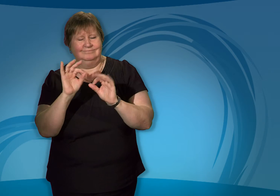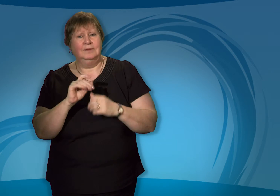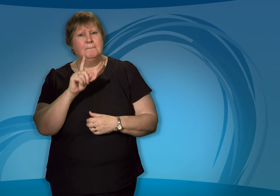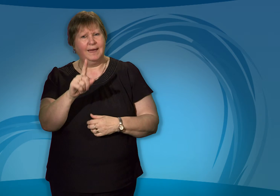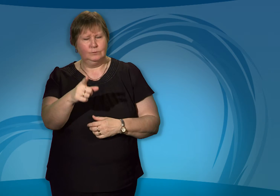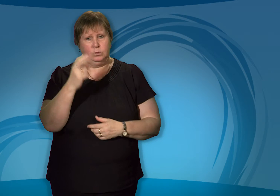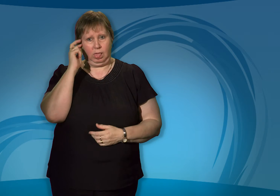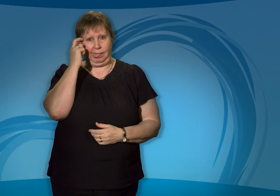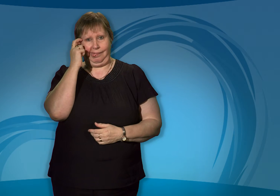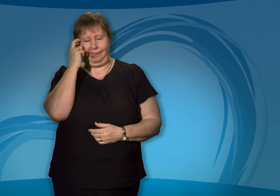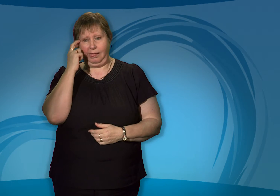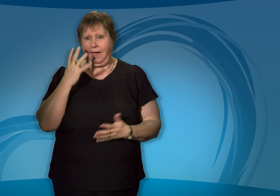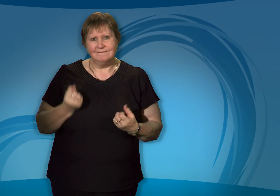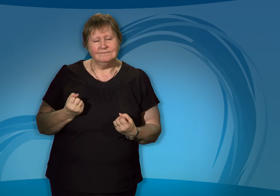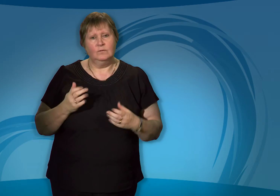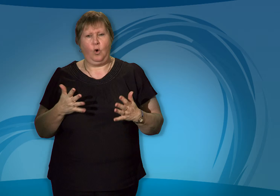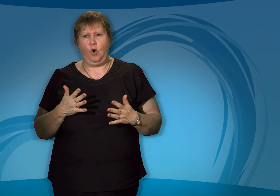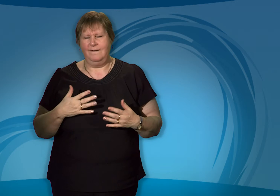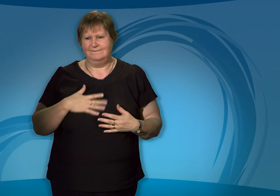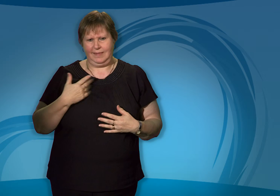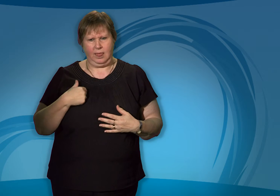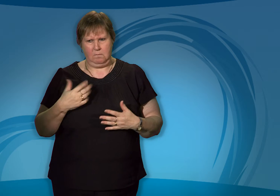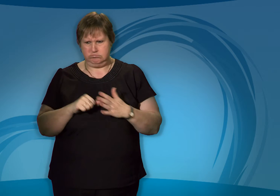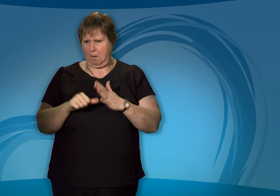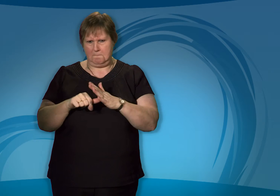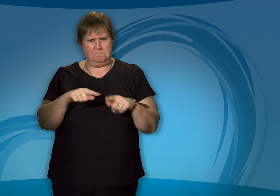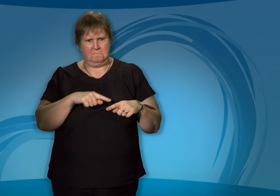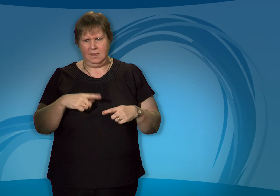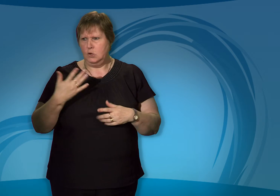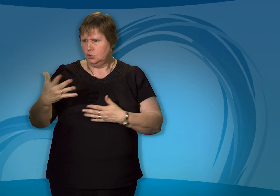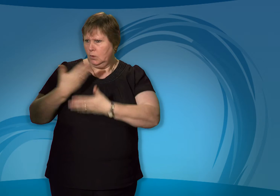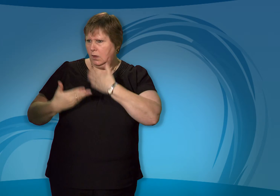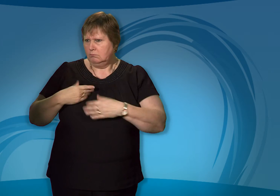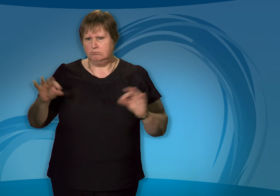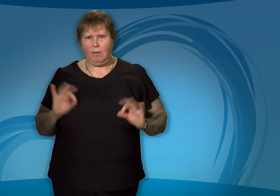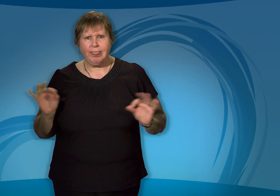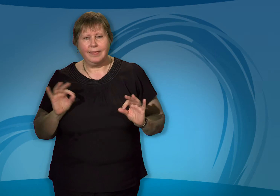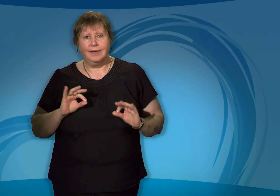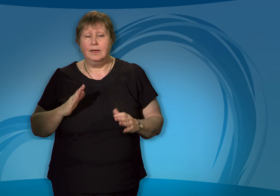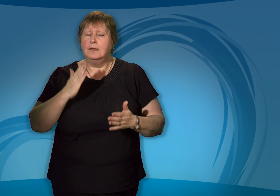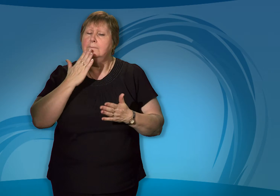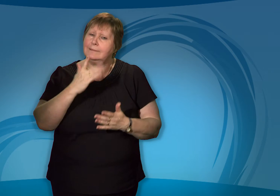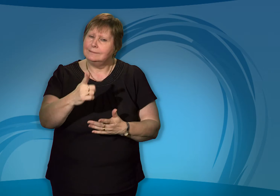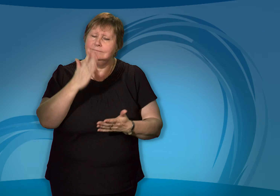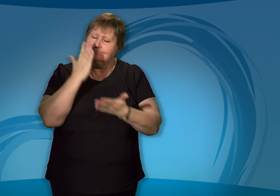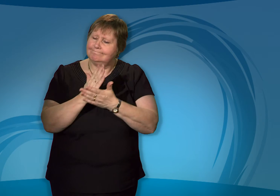However if you are worried or experience any problems which are not mentioned, please do not hesitate to contact